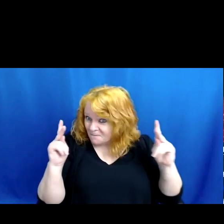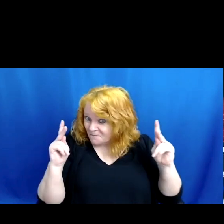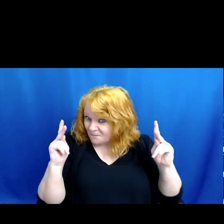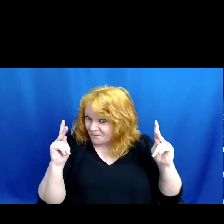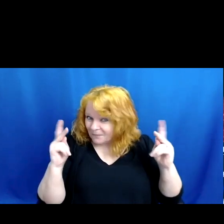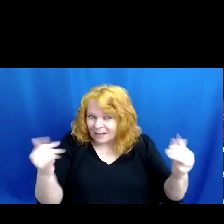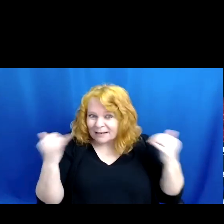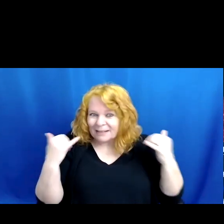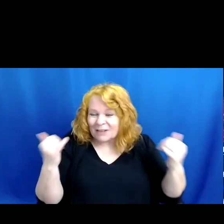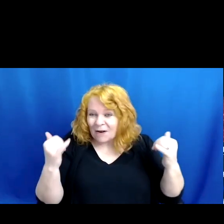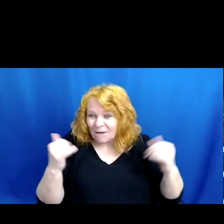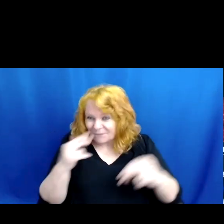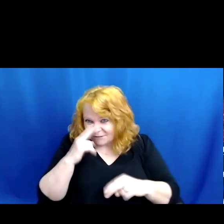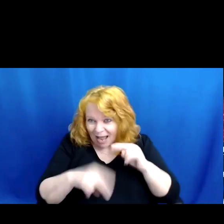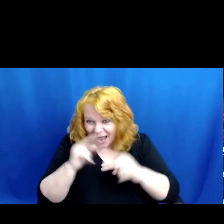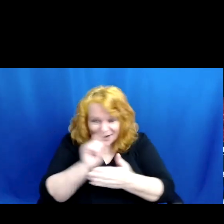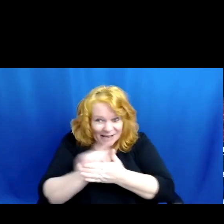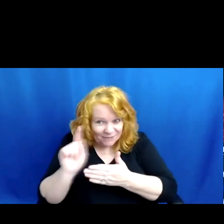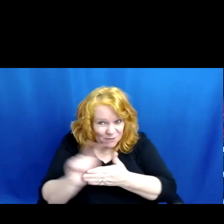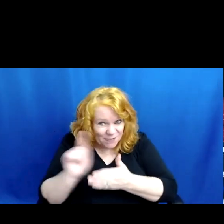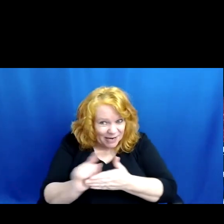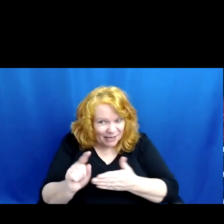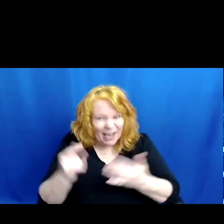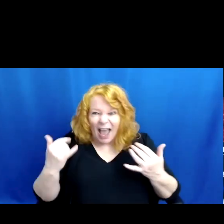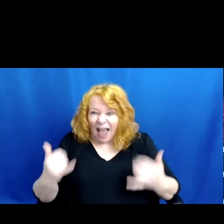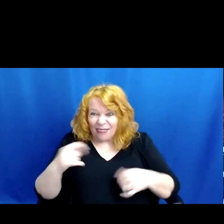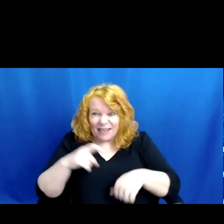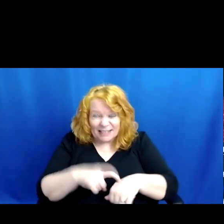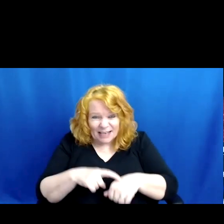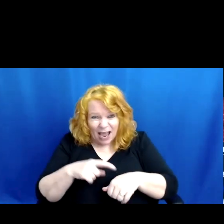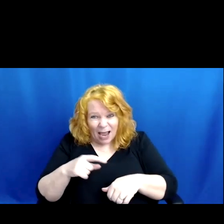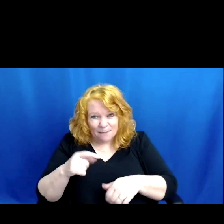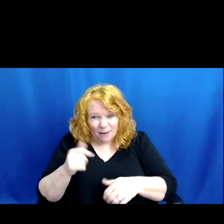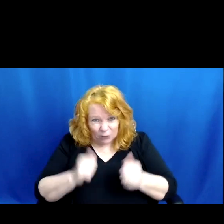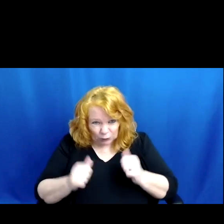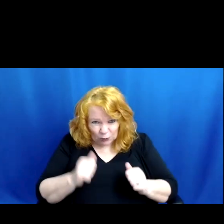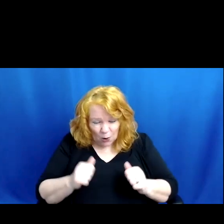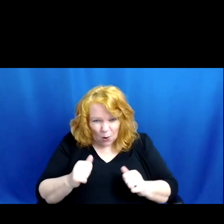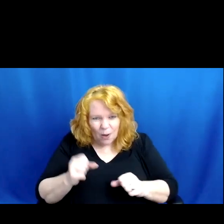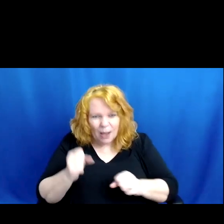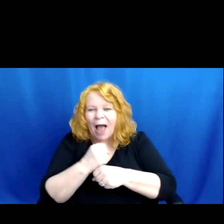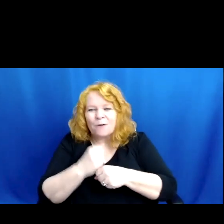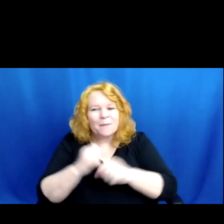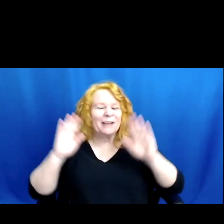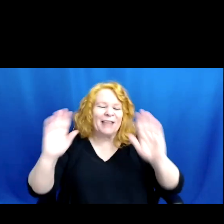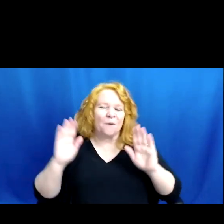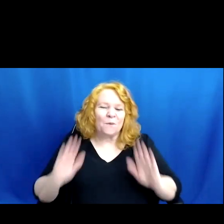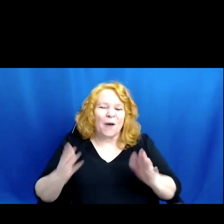Each week at this time in the show I will make that super duper craft with you and explain